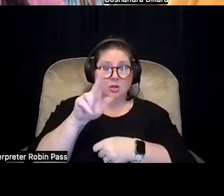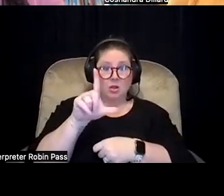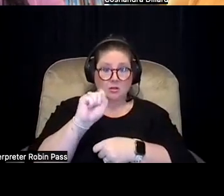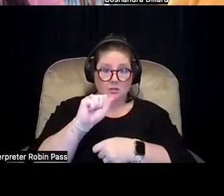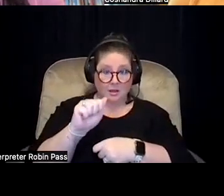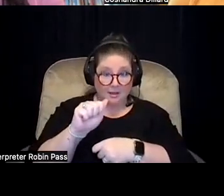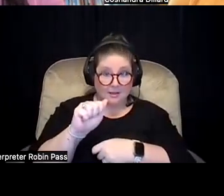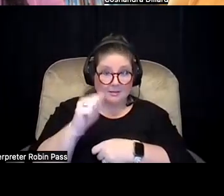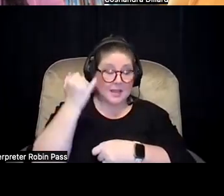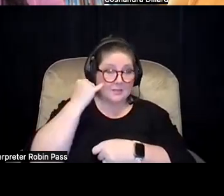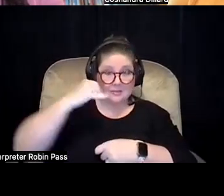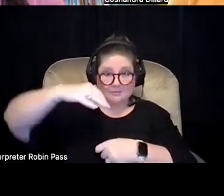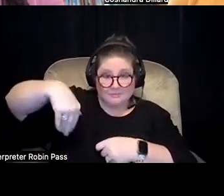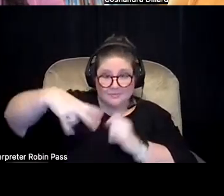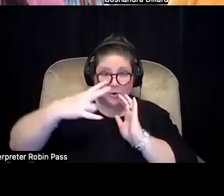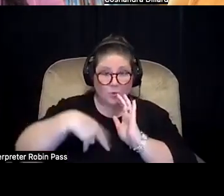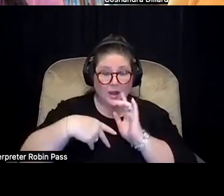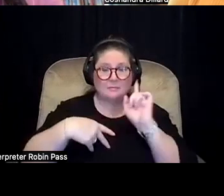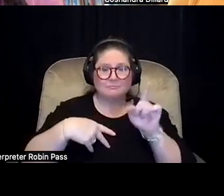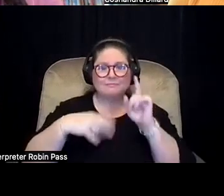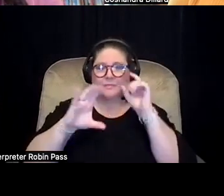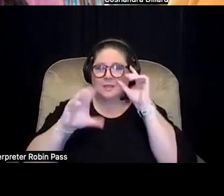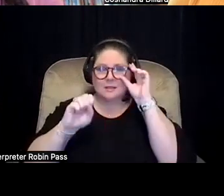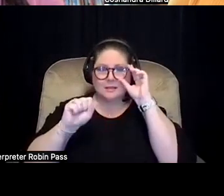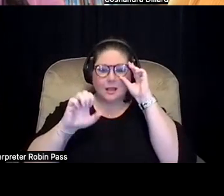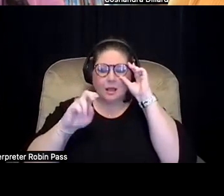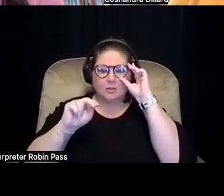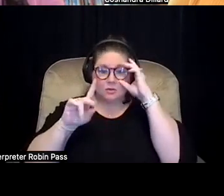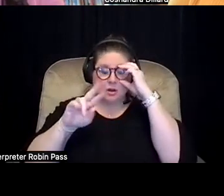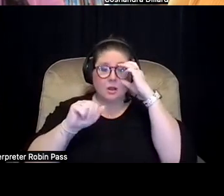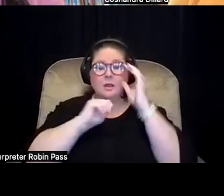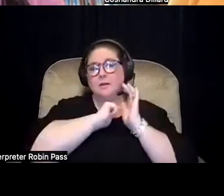cassandra did an incredible job researching reporting and writing this story which you